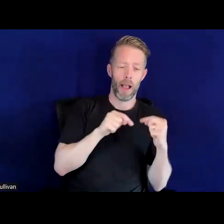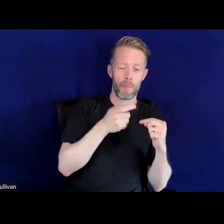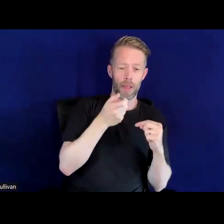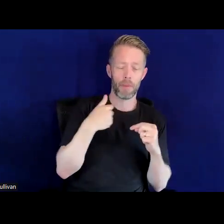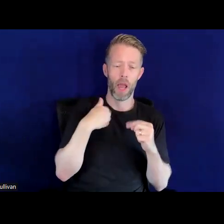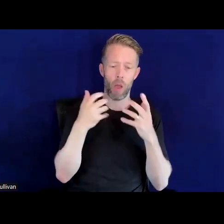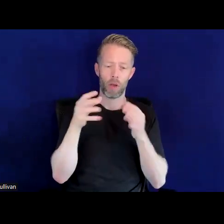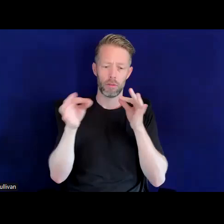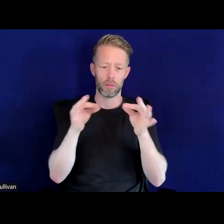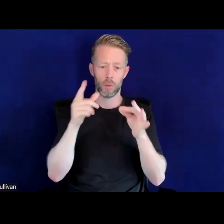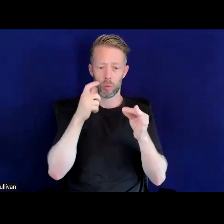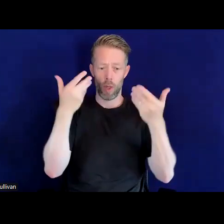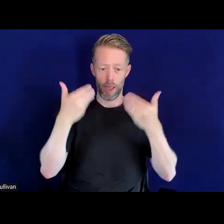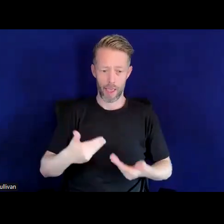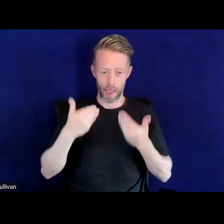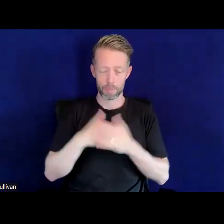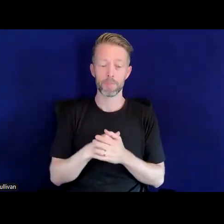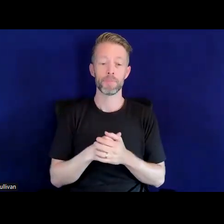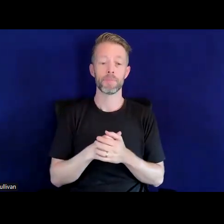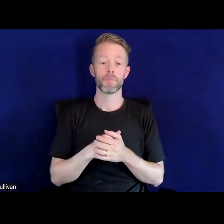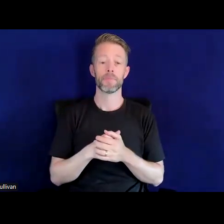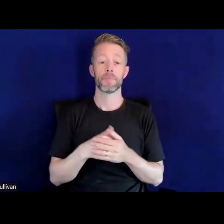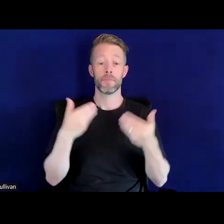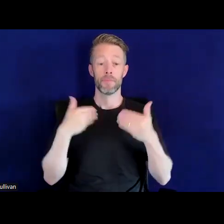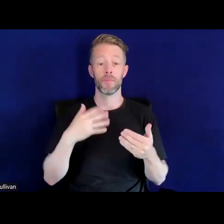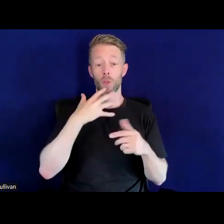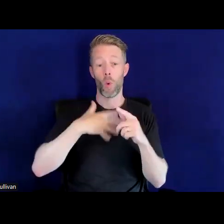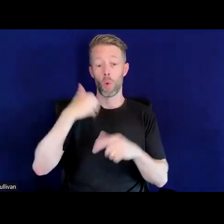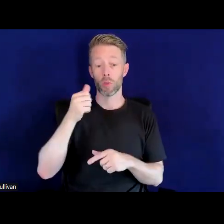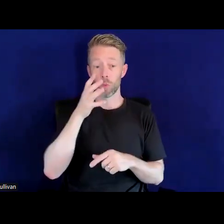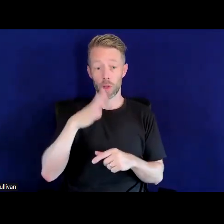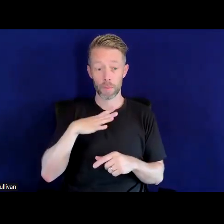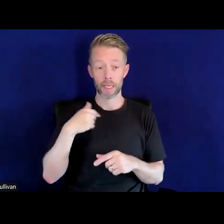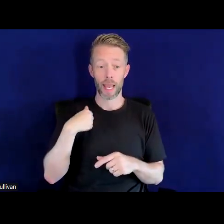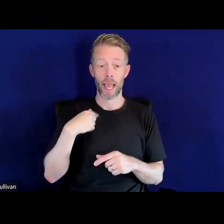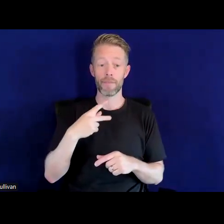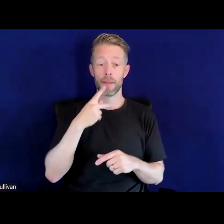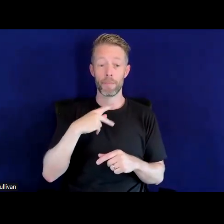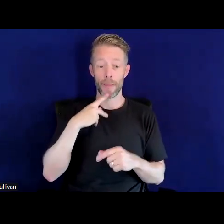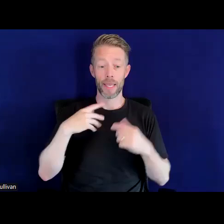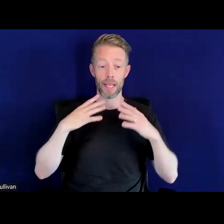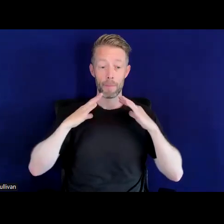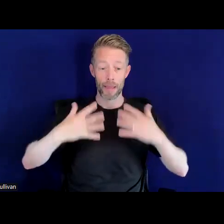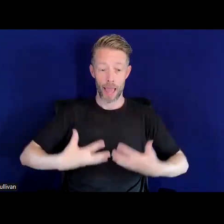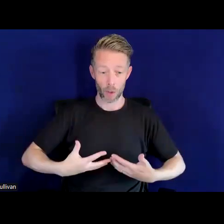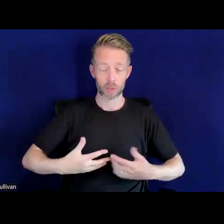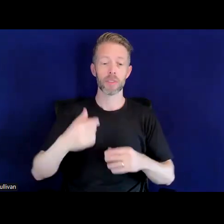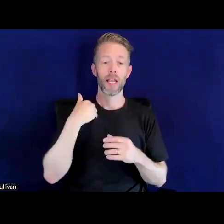give a self-description. I'm a woman, older woman, I have a pink blouse on, I have light